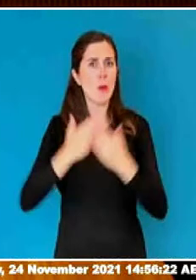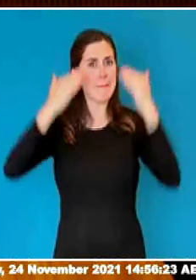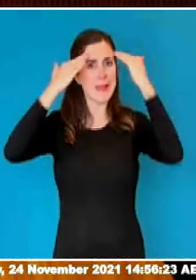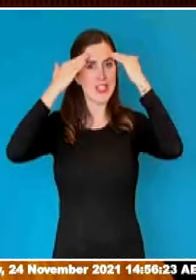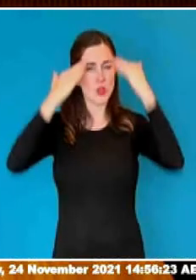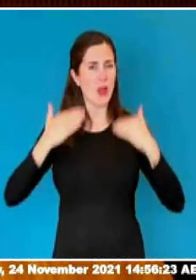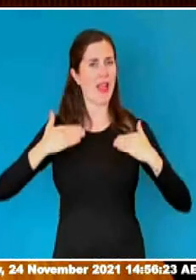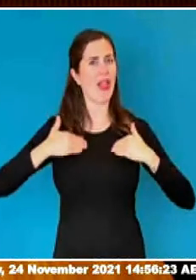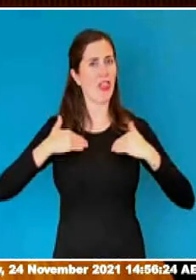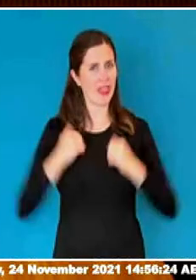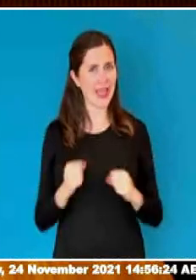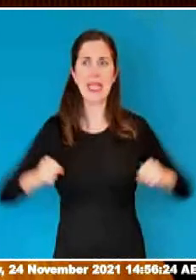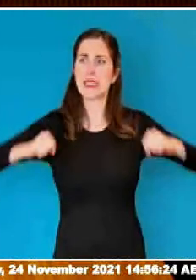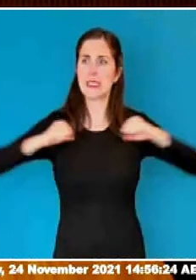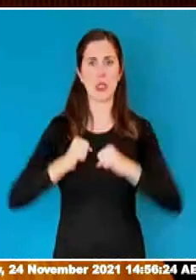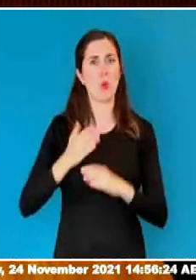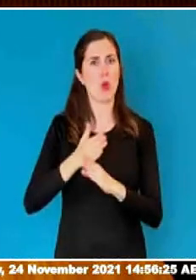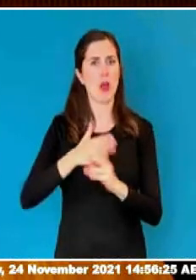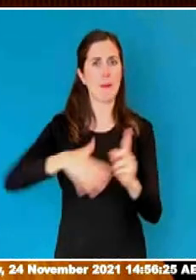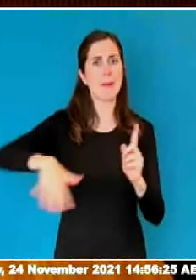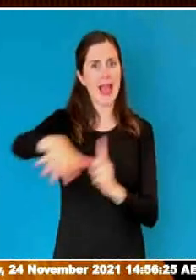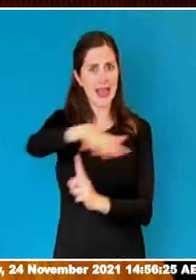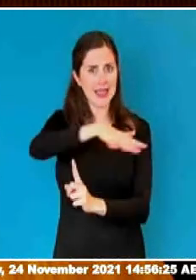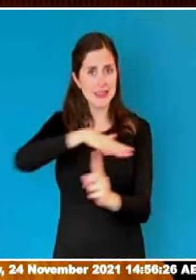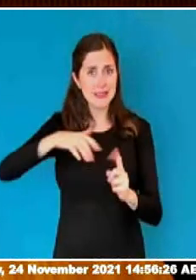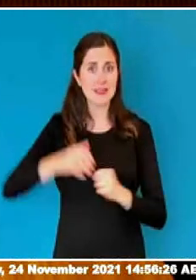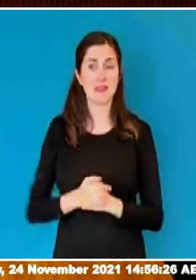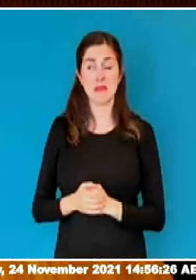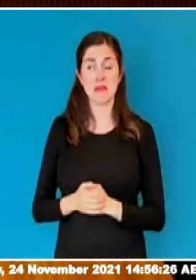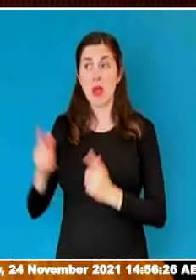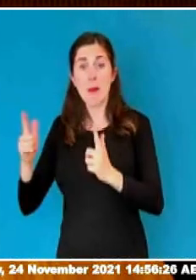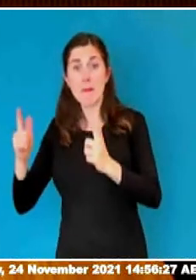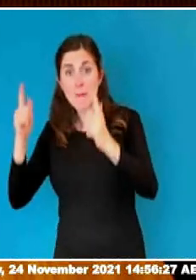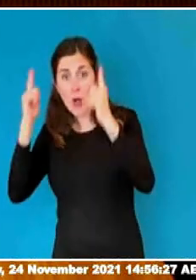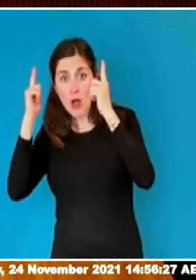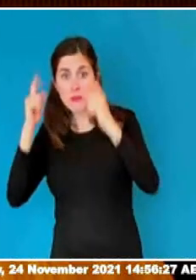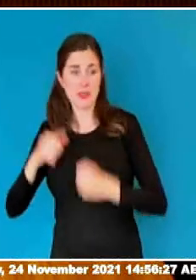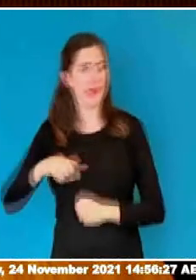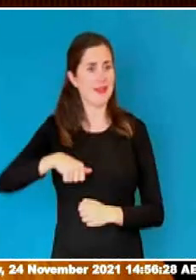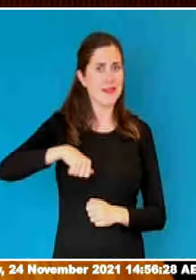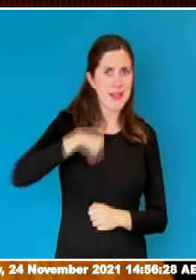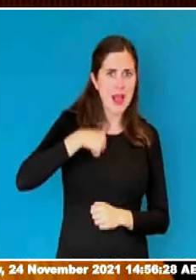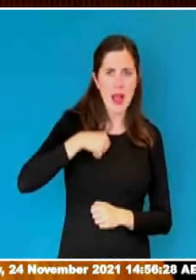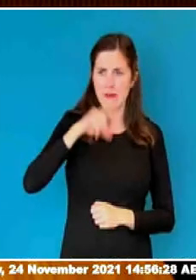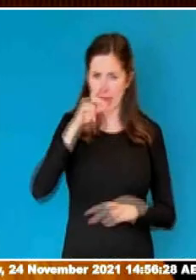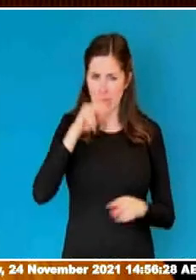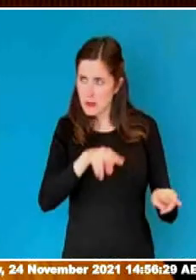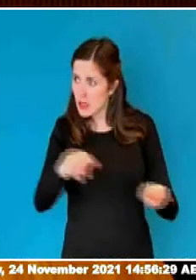employees to identify potential risks and hazards, and to speak up, and to then some